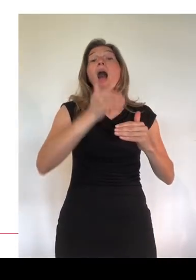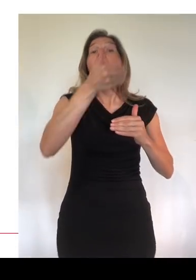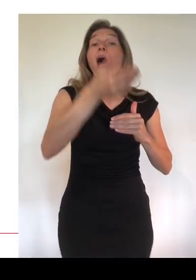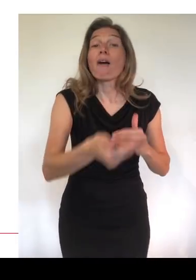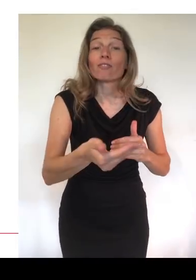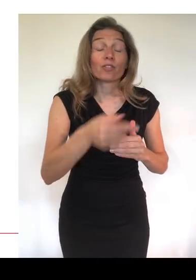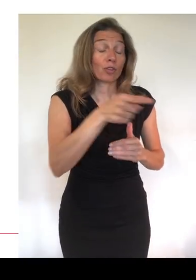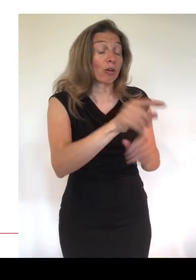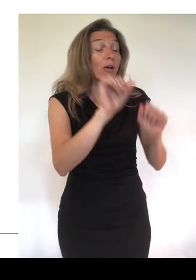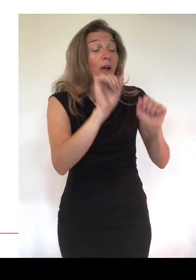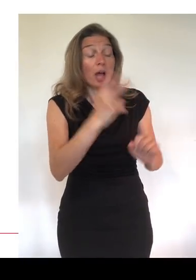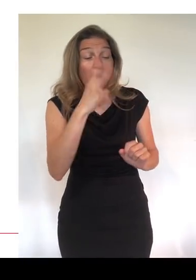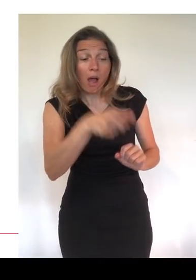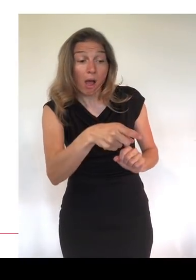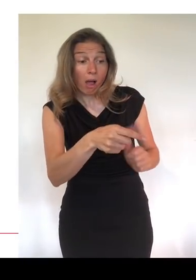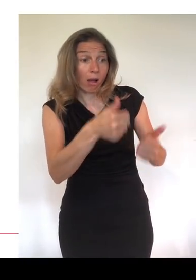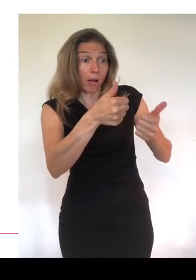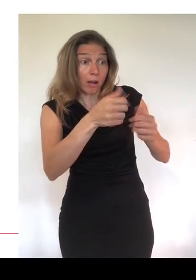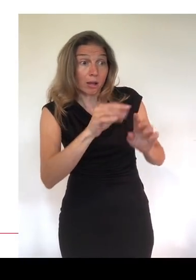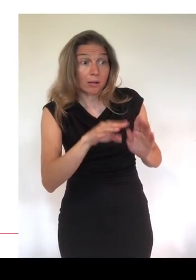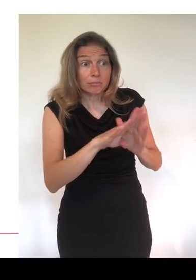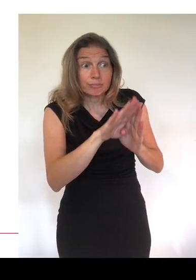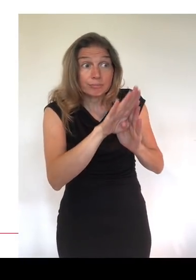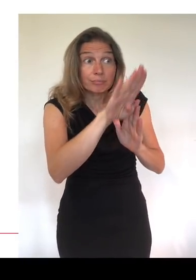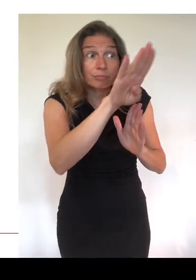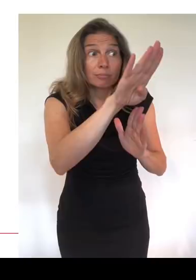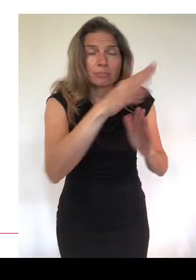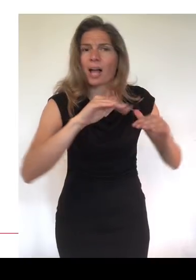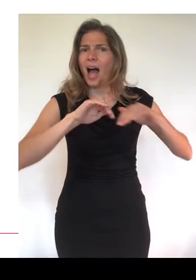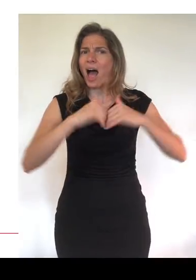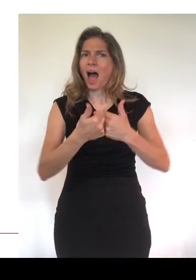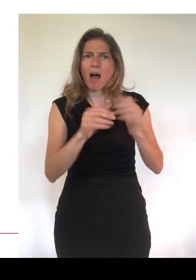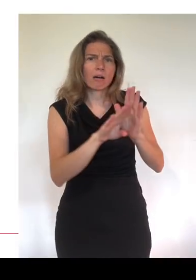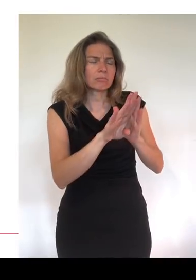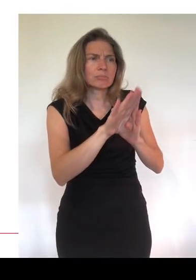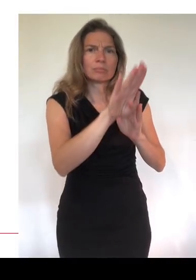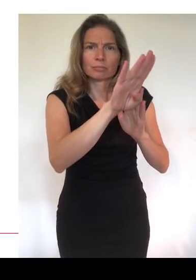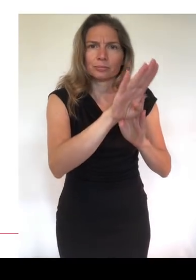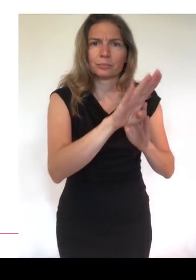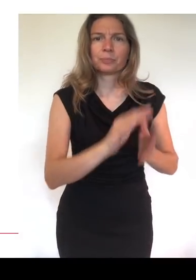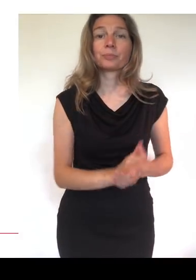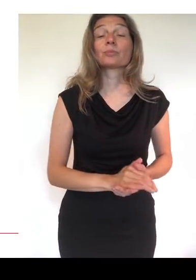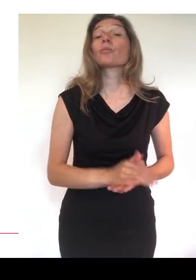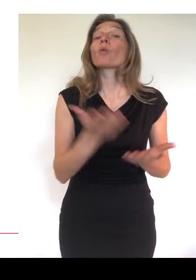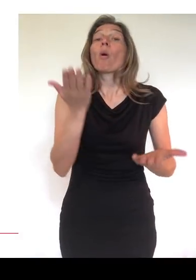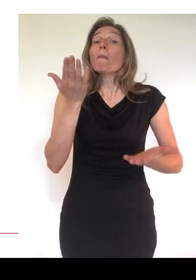a school where you have not done an intervention and then you can see how